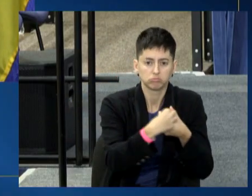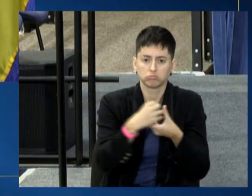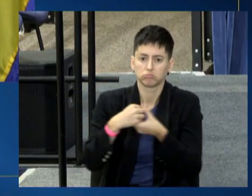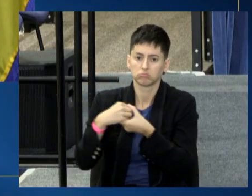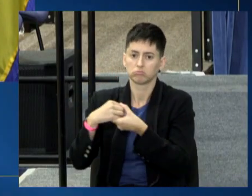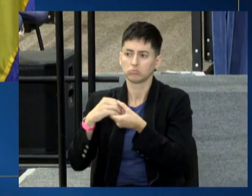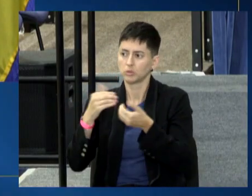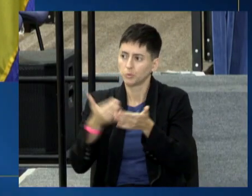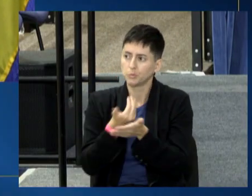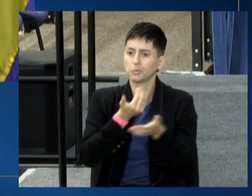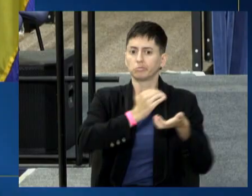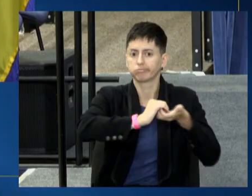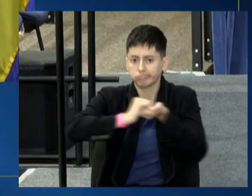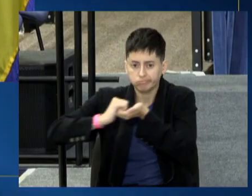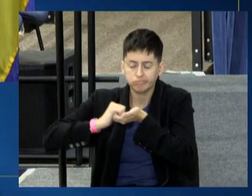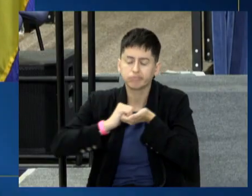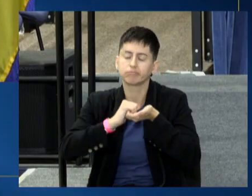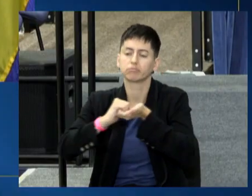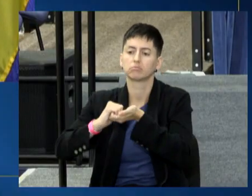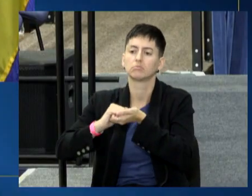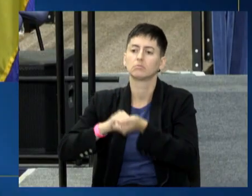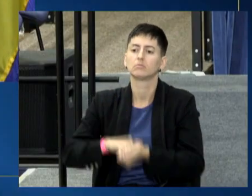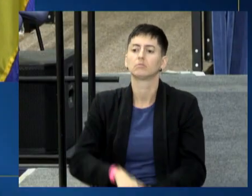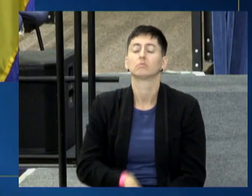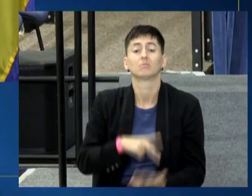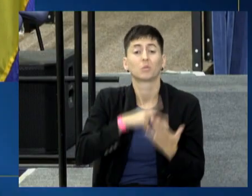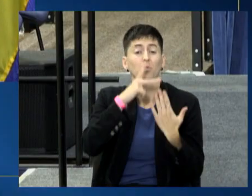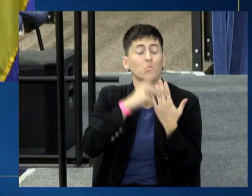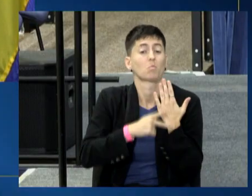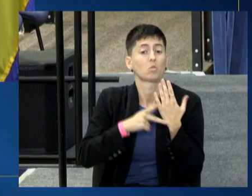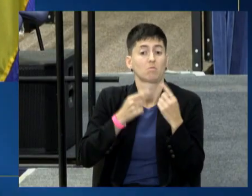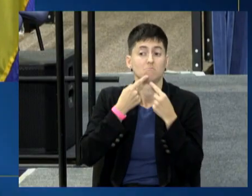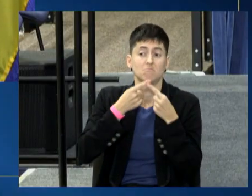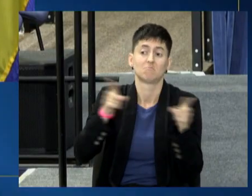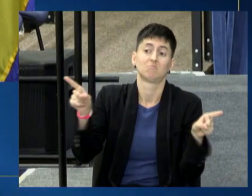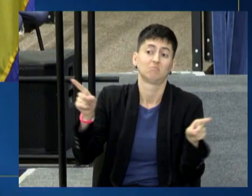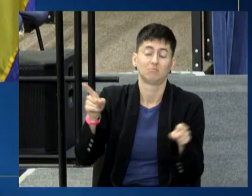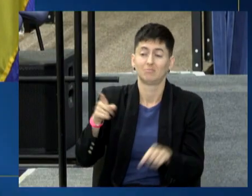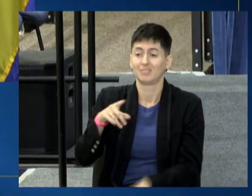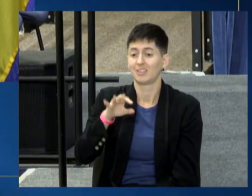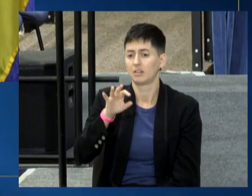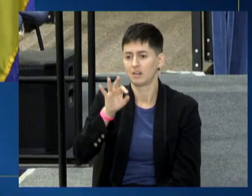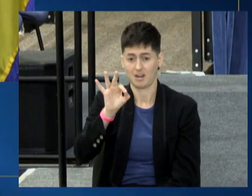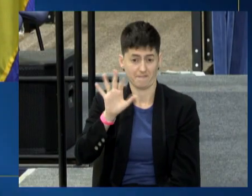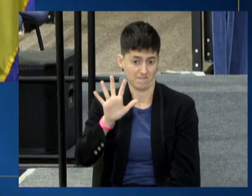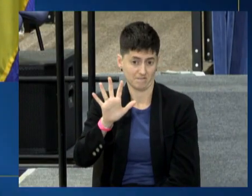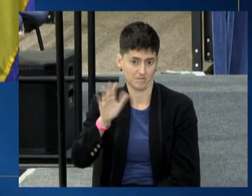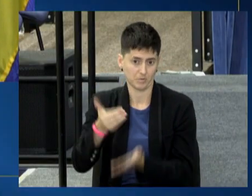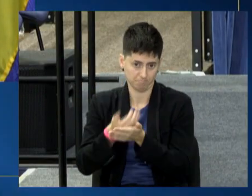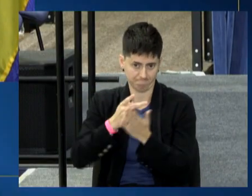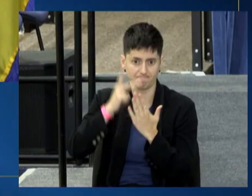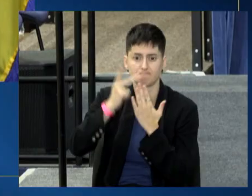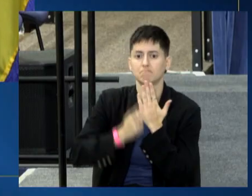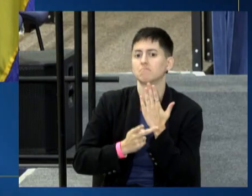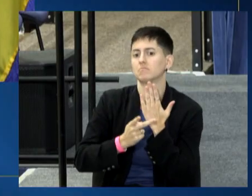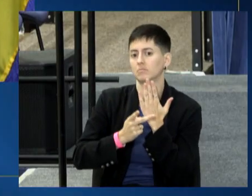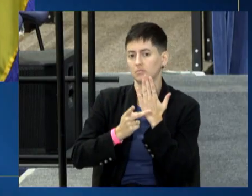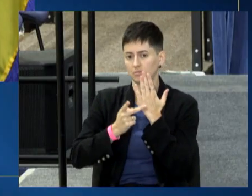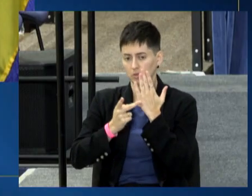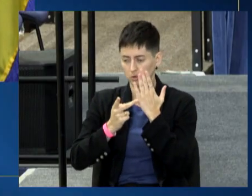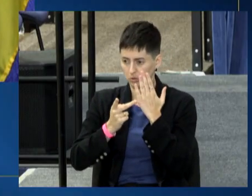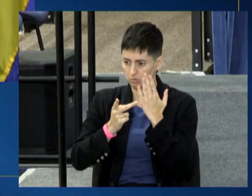than 95 new programs, policies, and resources to address our priority actions. We've been working